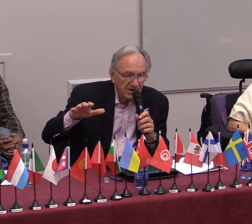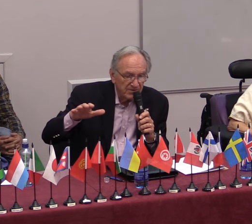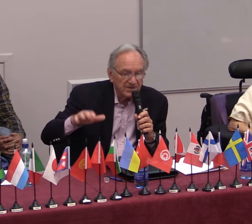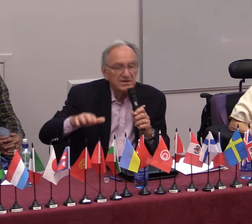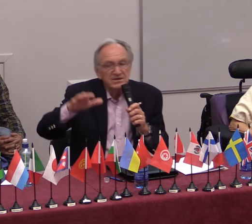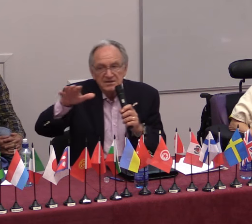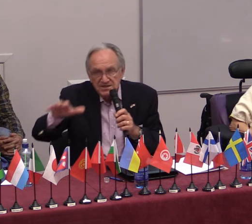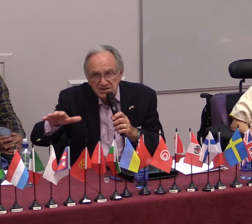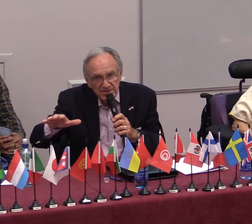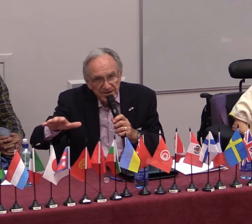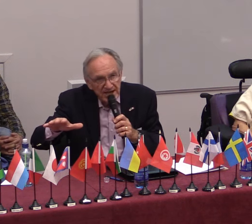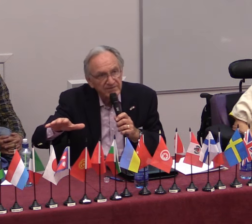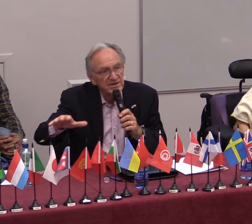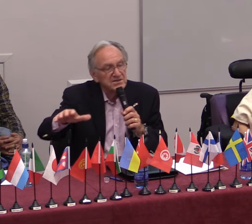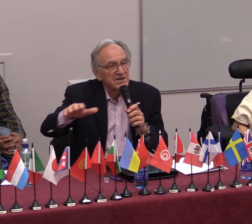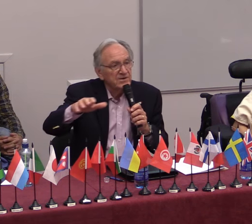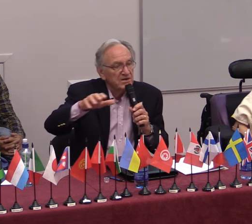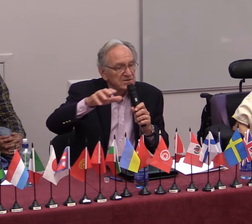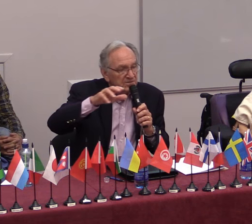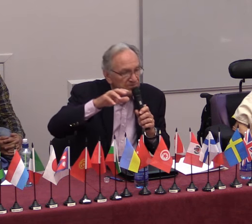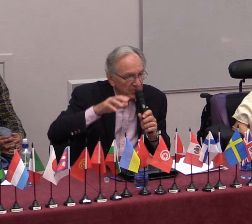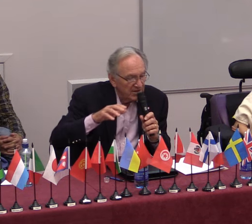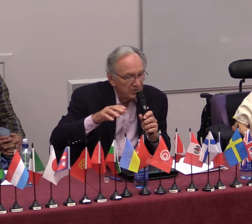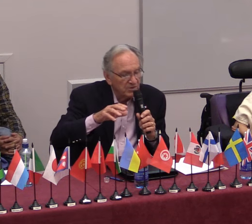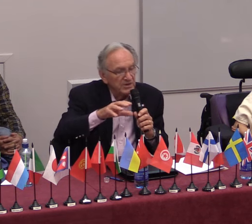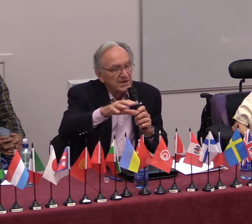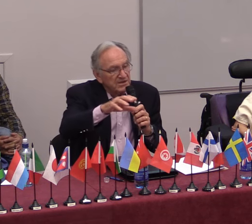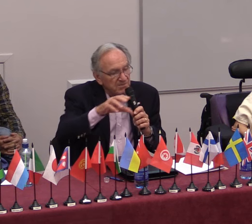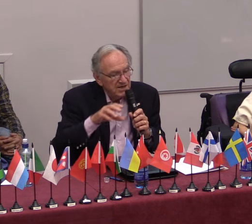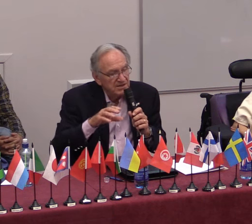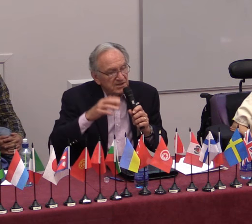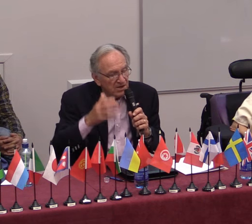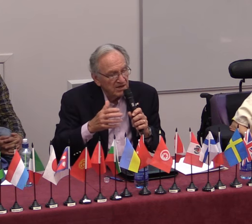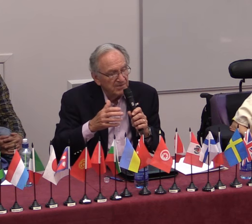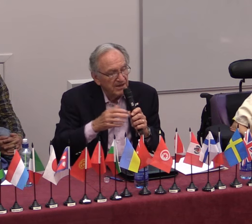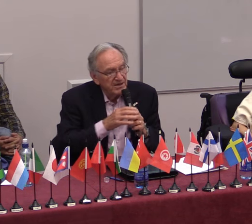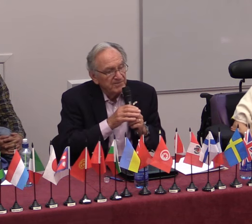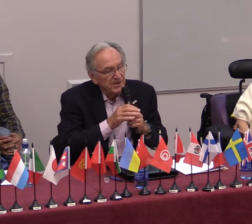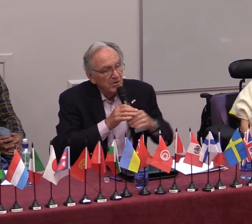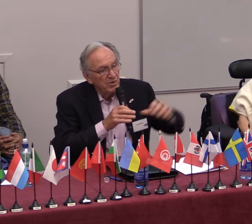some government, disability advocates from around the world, to meet, to talk about what